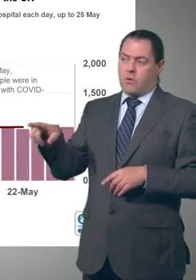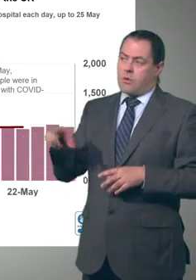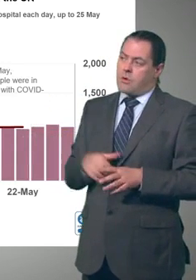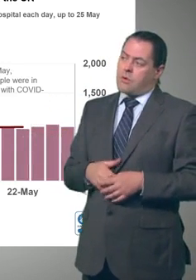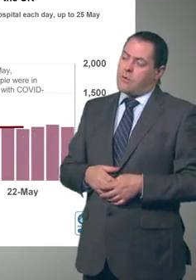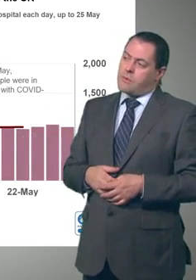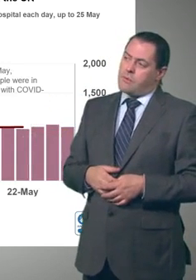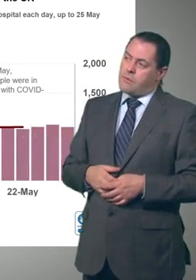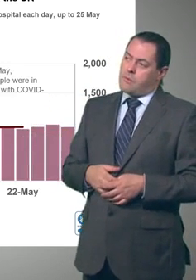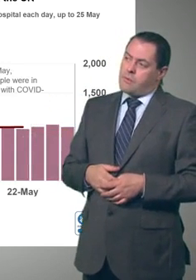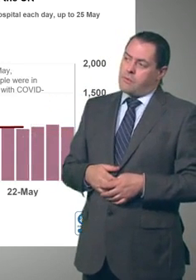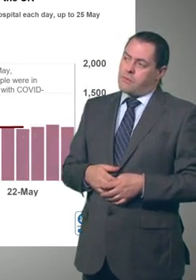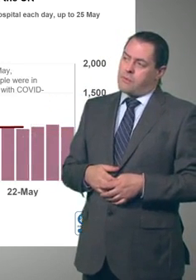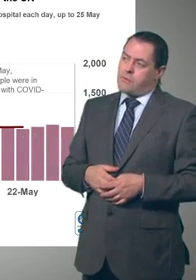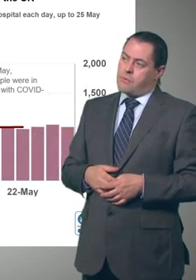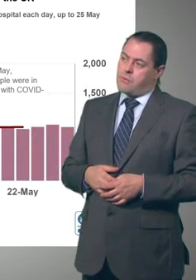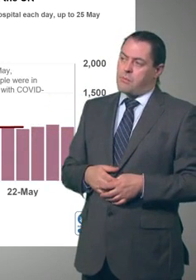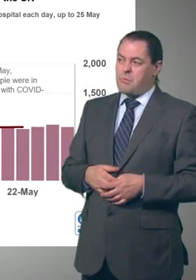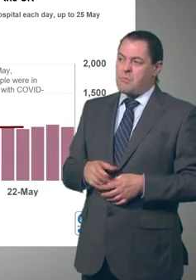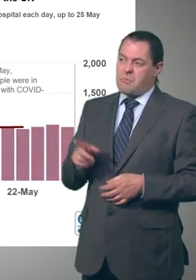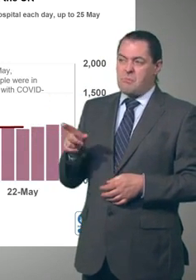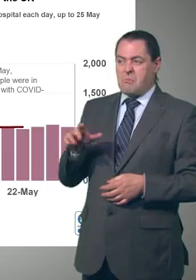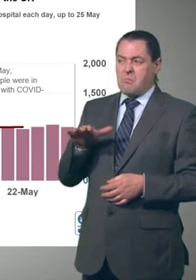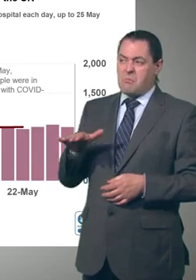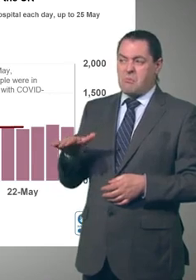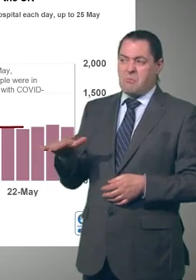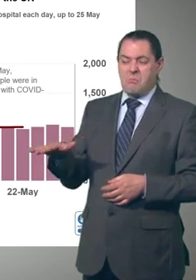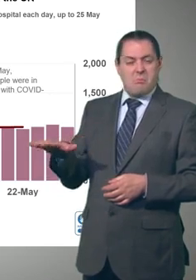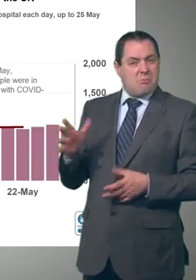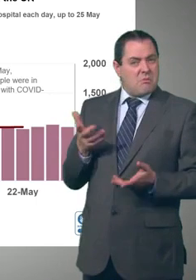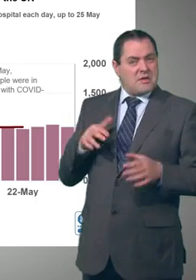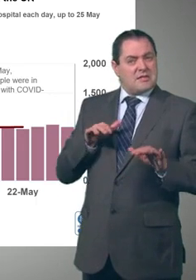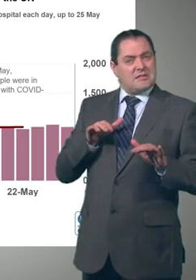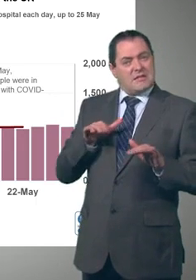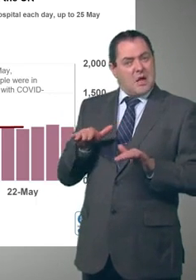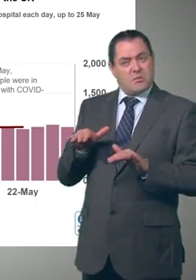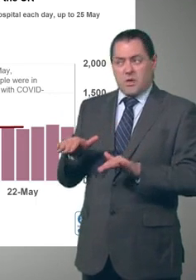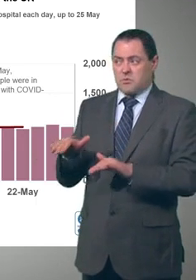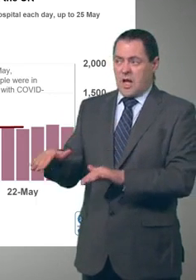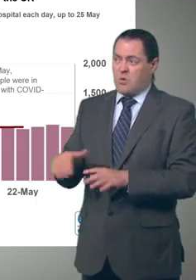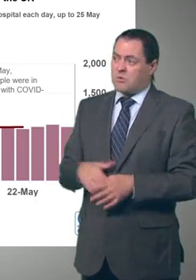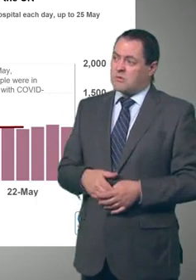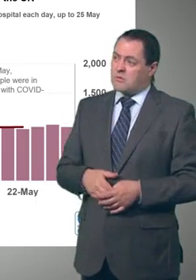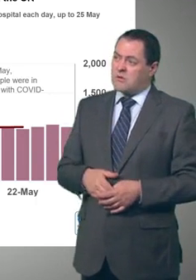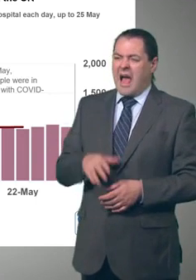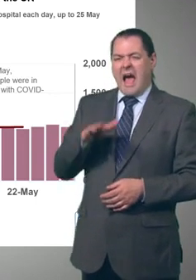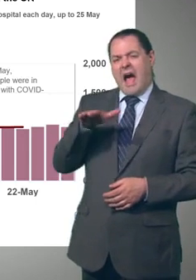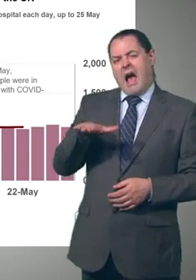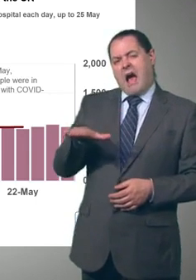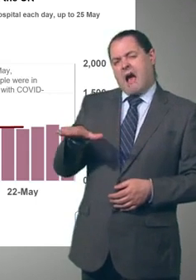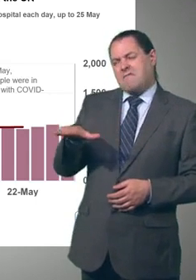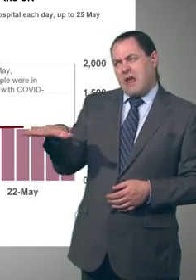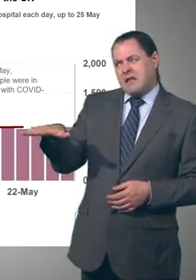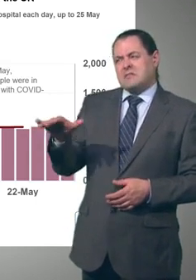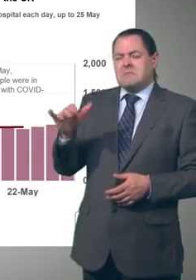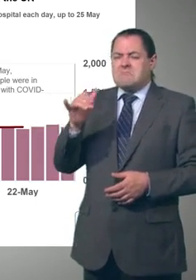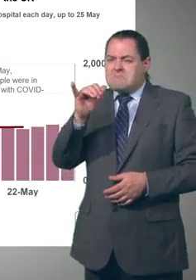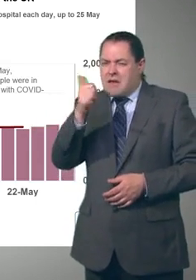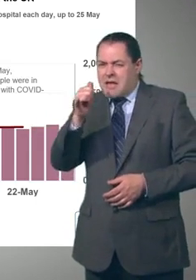patients admitted to hospital has continued to decline or flatten off, but we are not